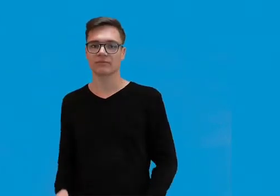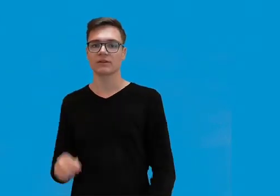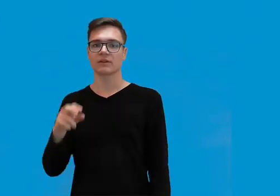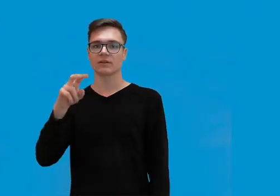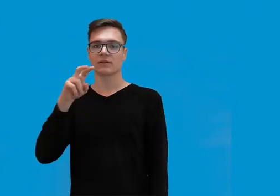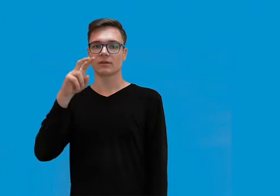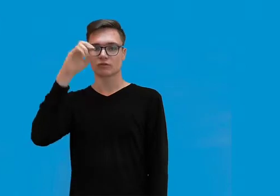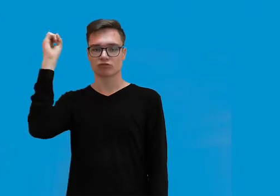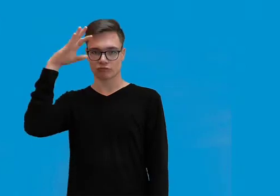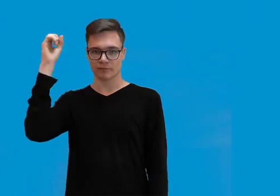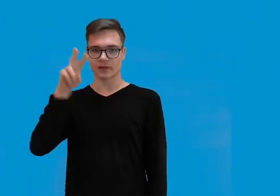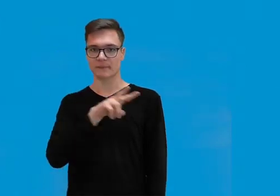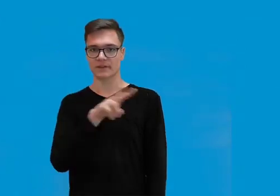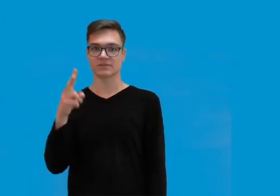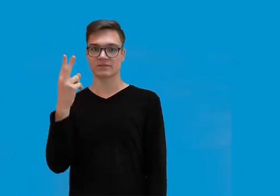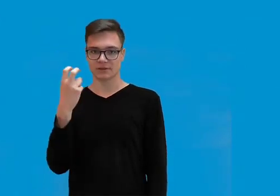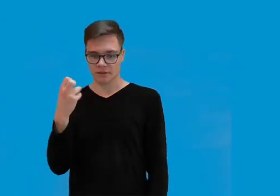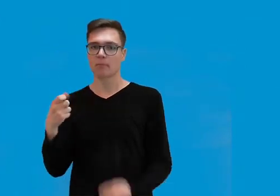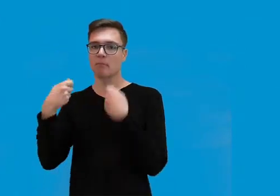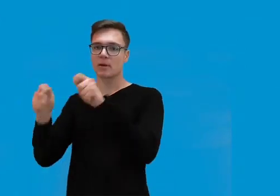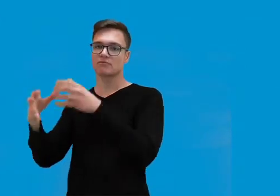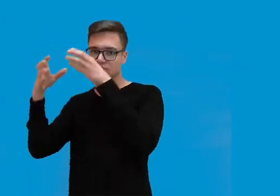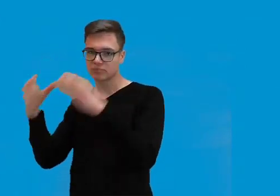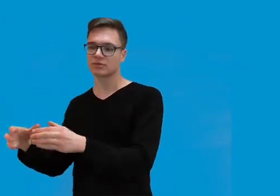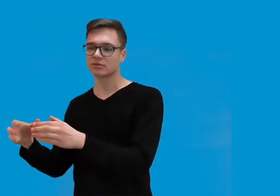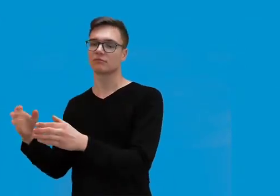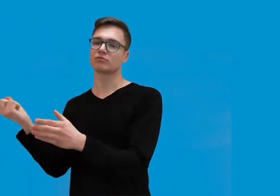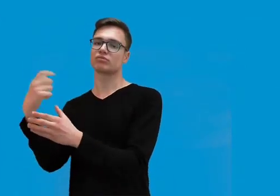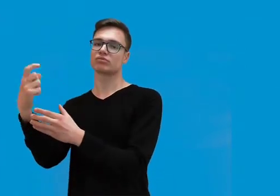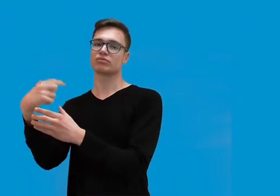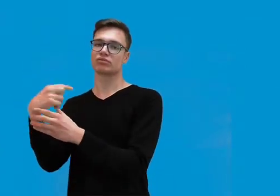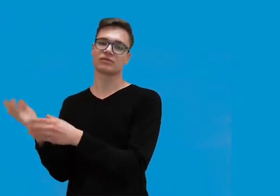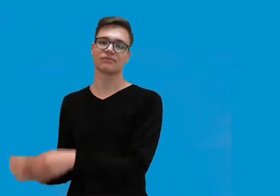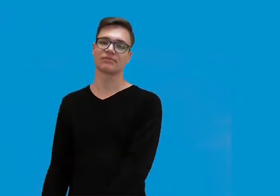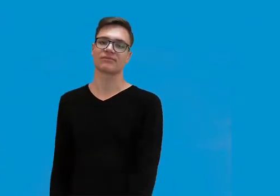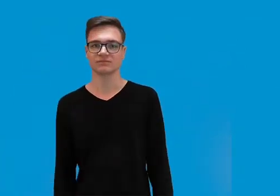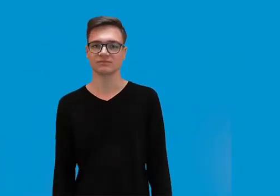It will be built in the summer of 2020 and the water will be gushing.